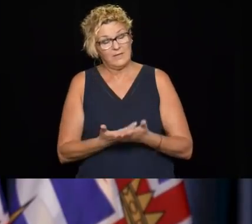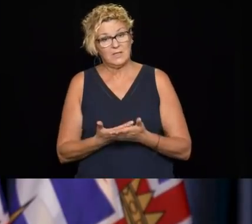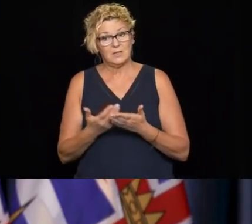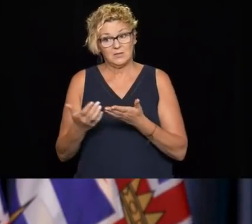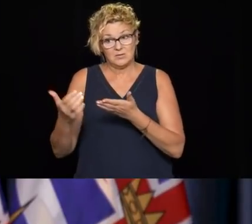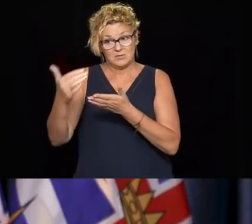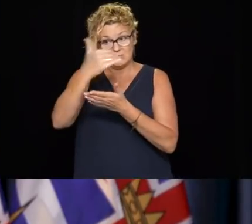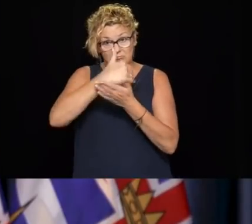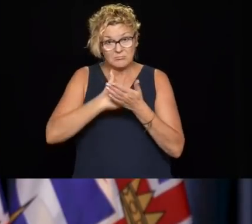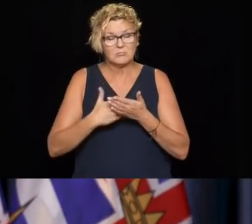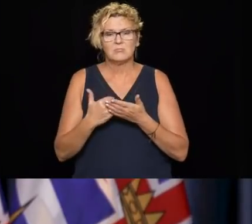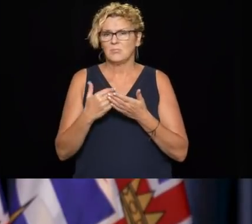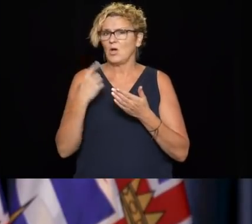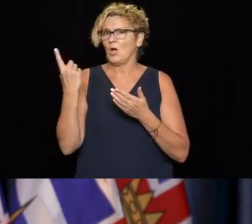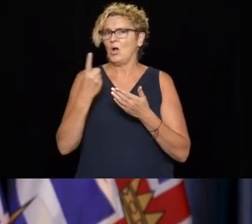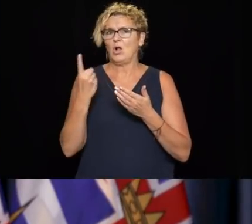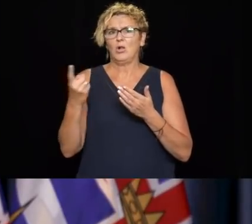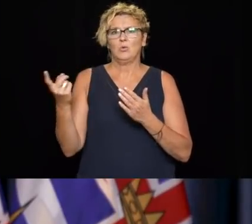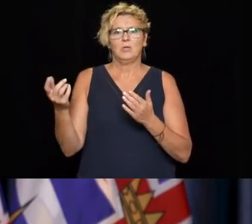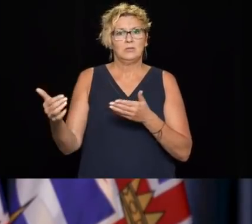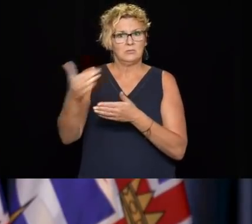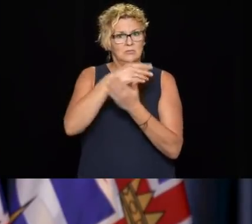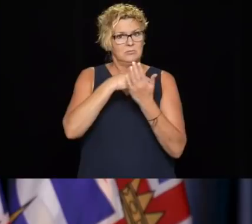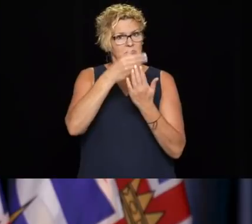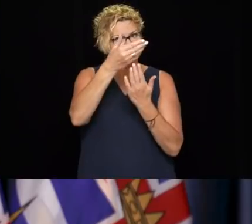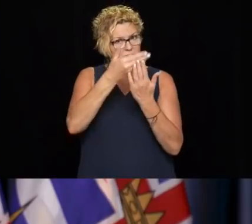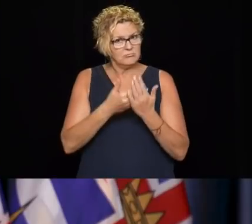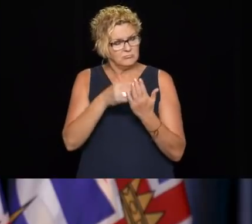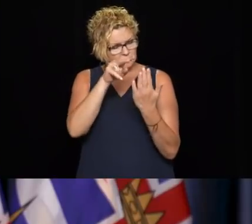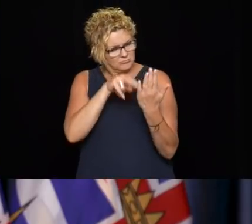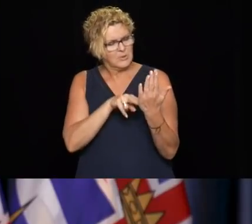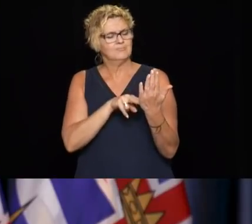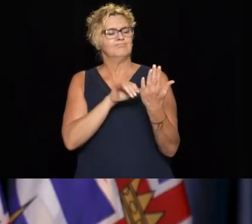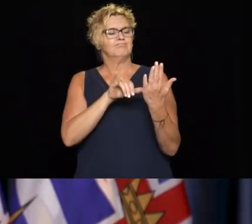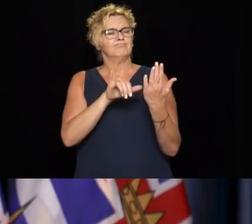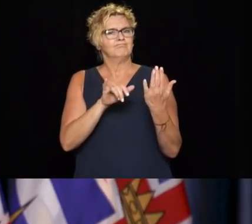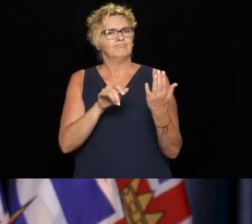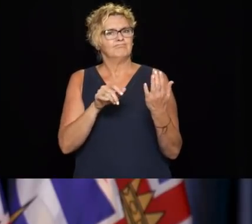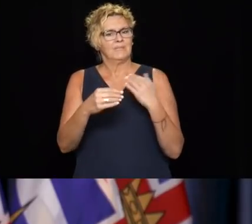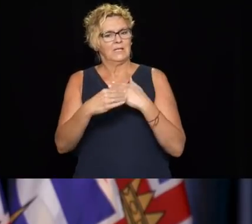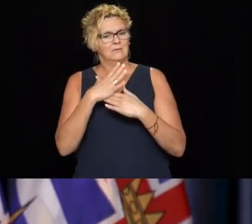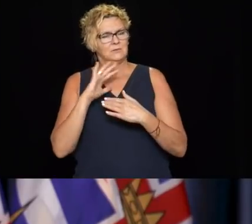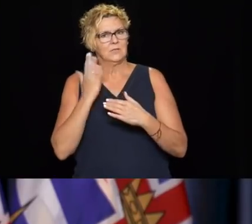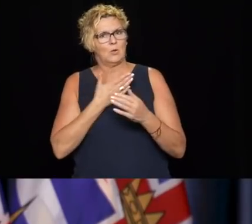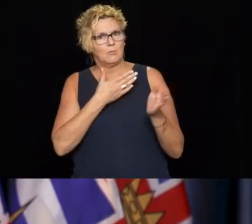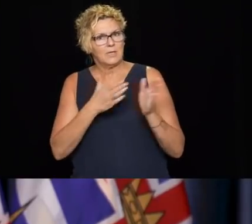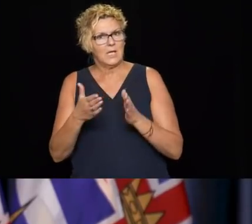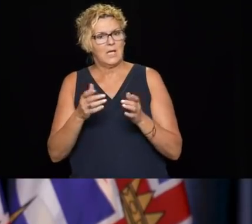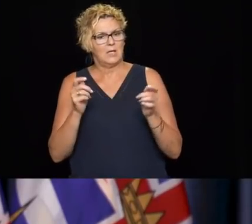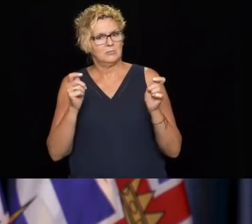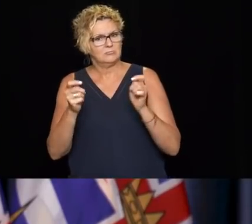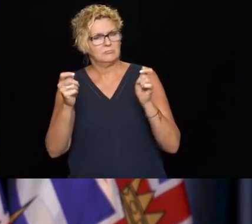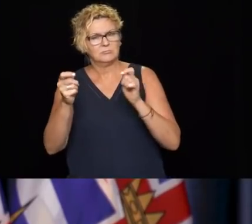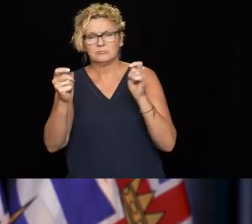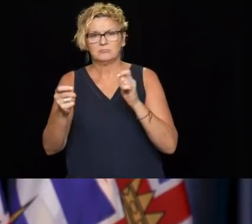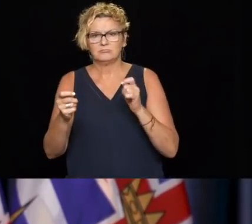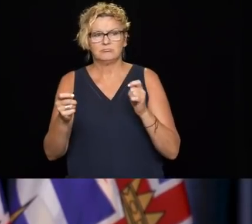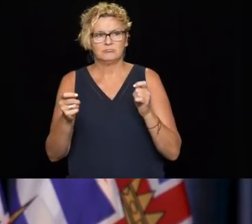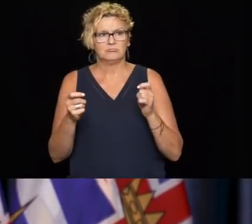I think the plans, I will ask Dr. Henry the top of the details and numbers but of course, the evidence those changes the plans